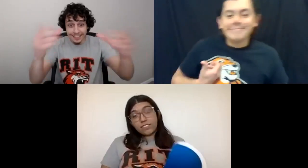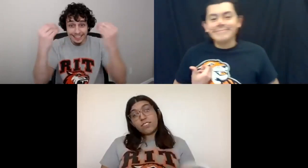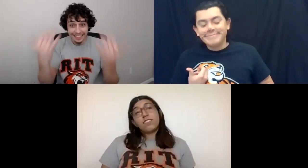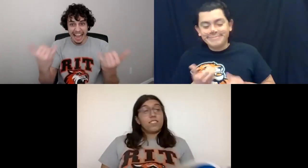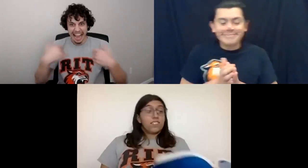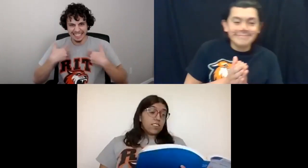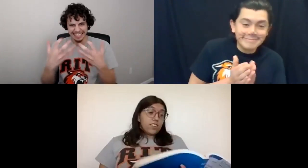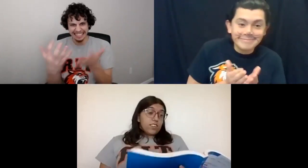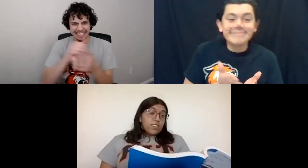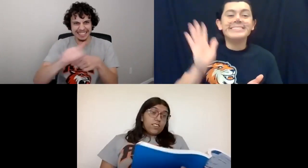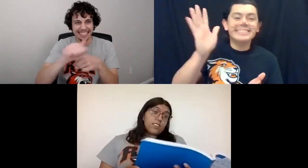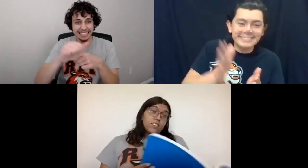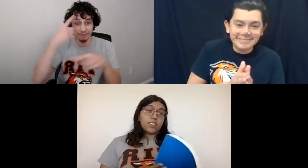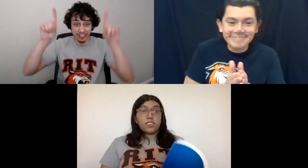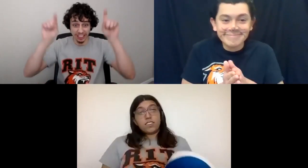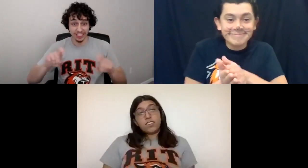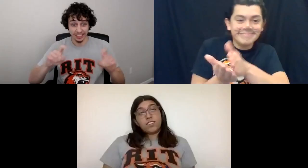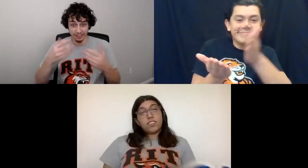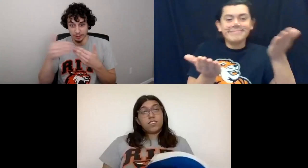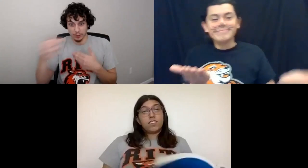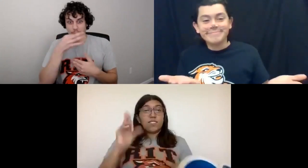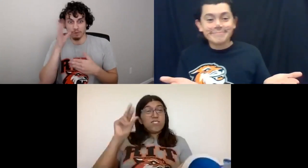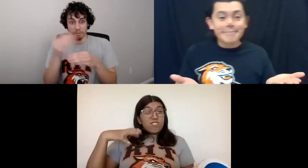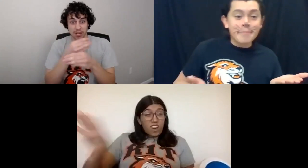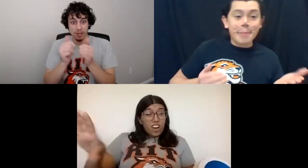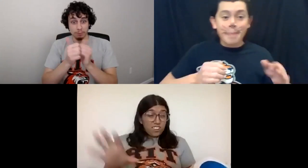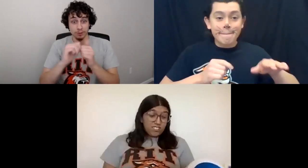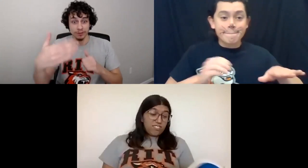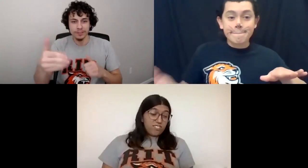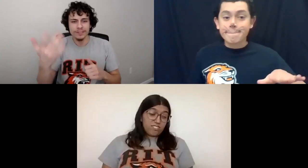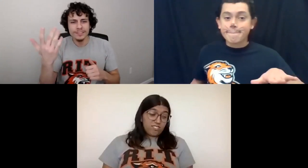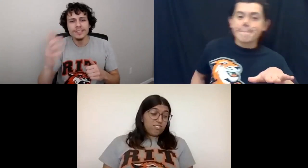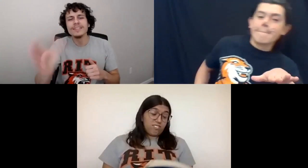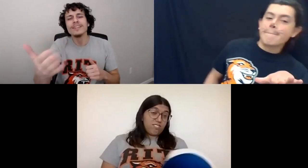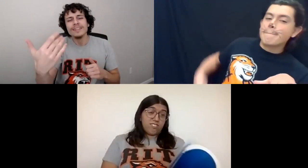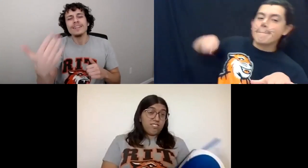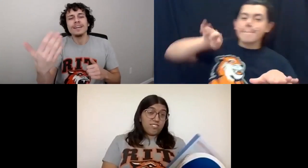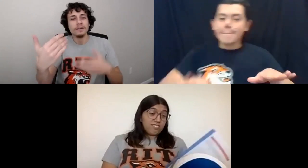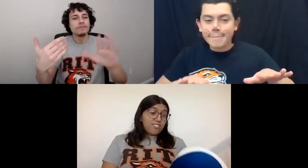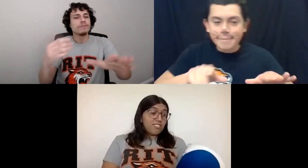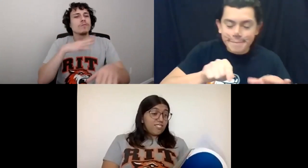Vladimir: I do want to go ahead and practice; the Math Competition is coming up soon! Amanda: UGH! I don't want to. Vladimir: What, why? No, come on,